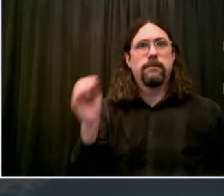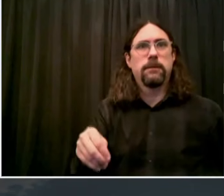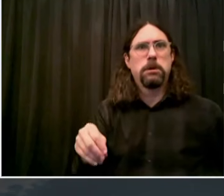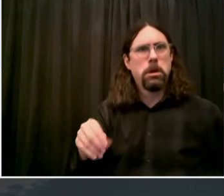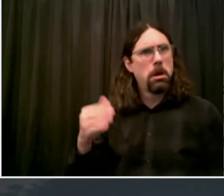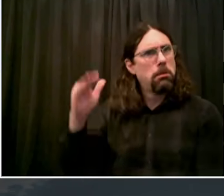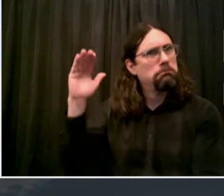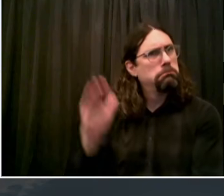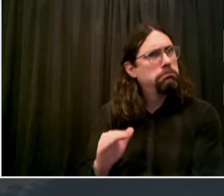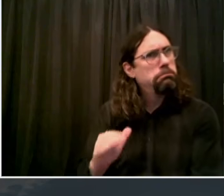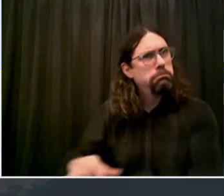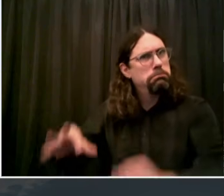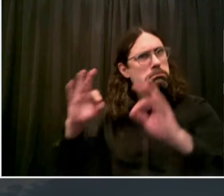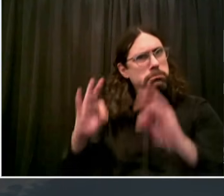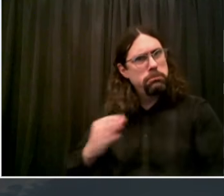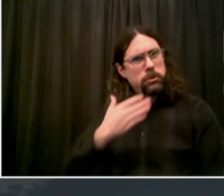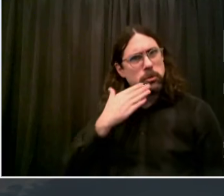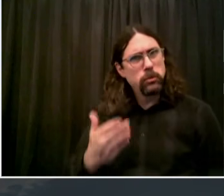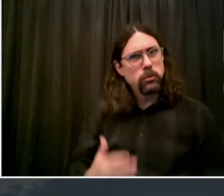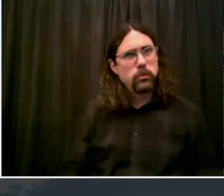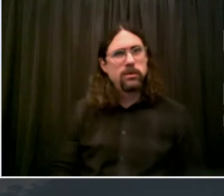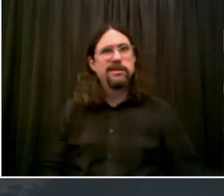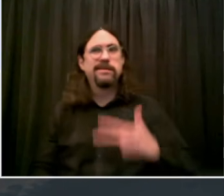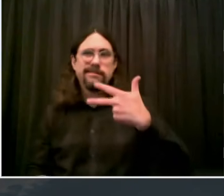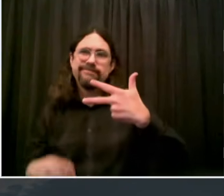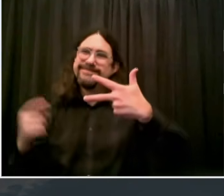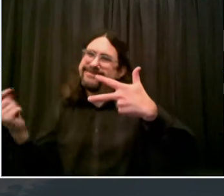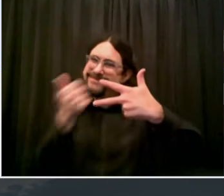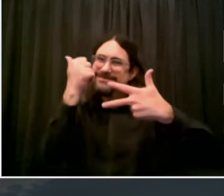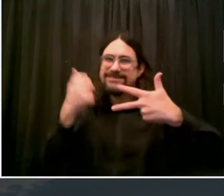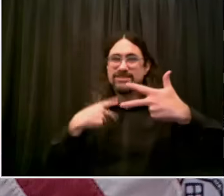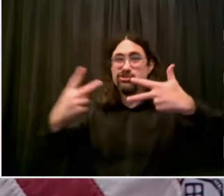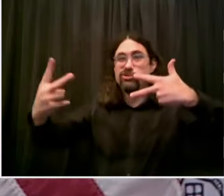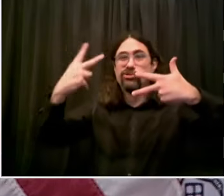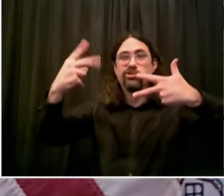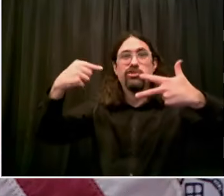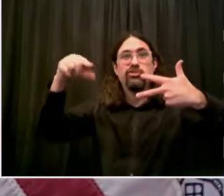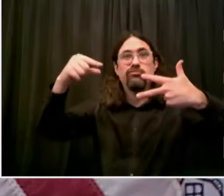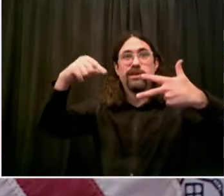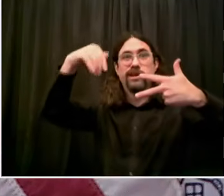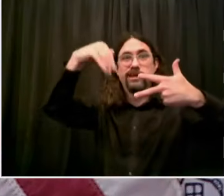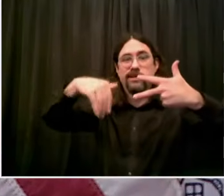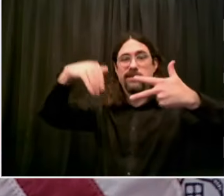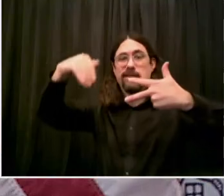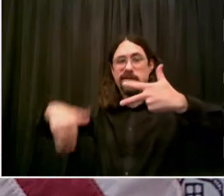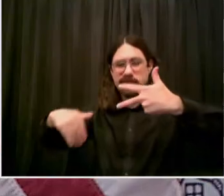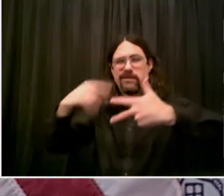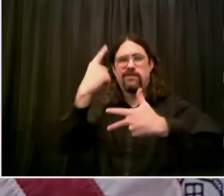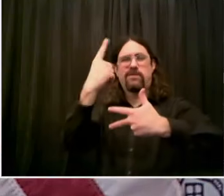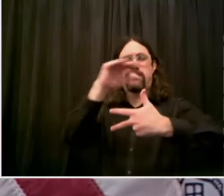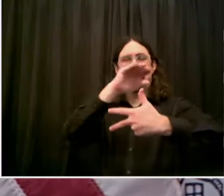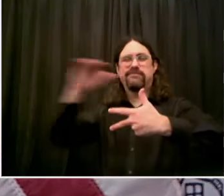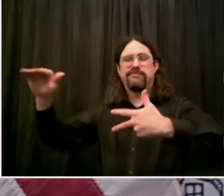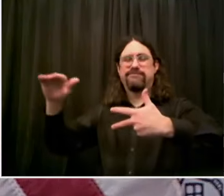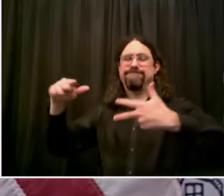PARTICULARLY IN TERMS OF ICUs BUT WE WANT EVEN